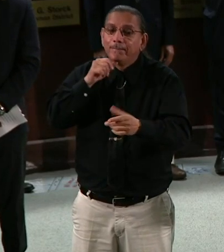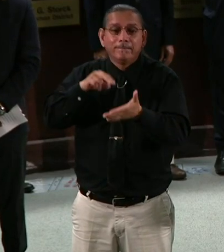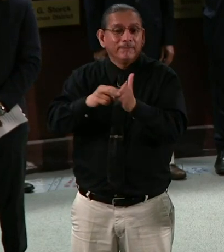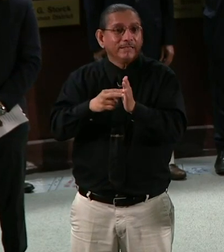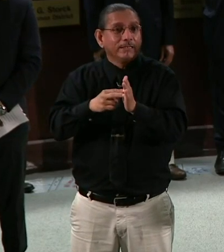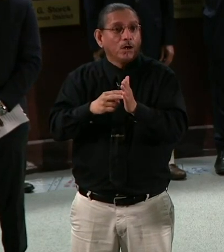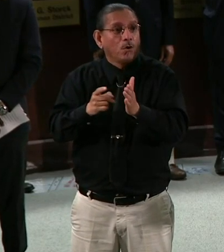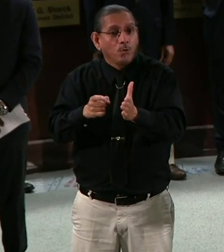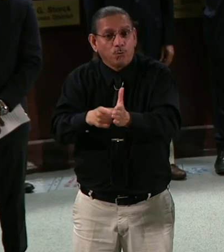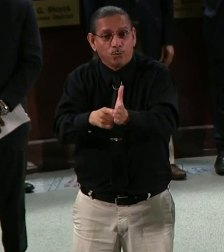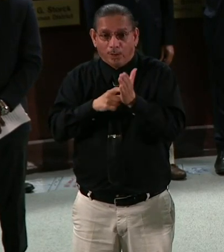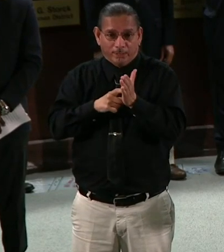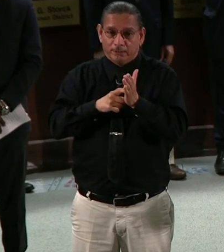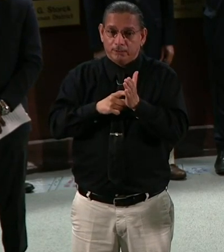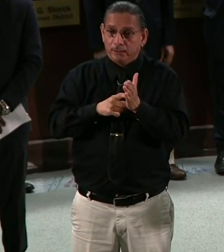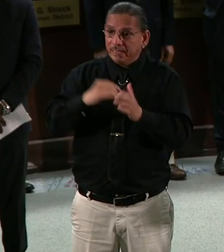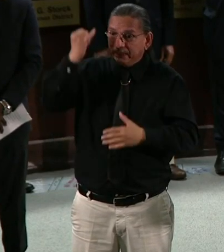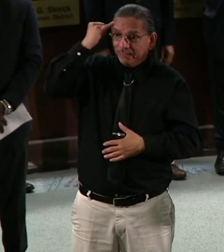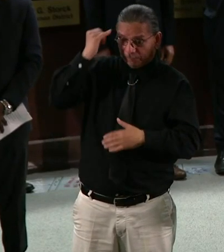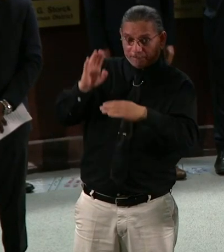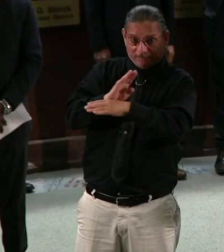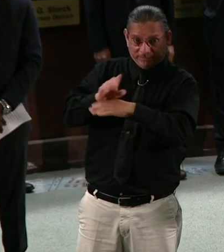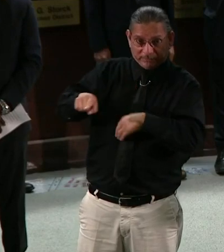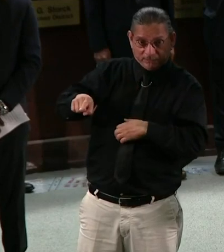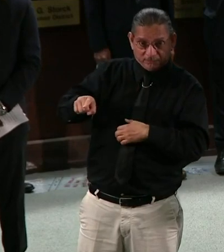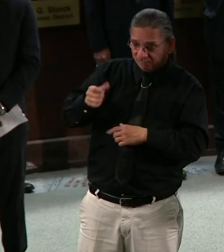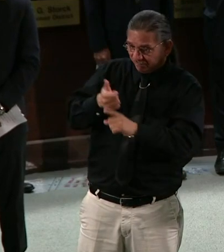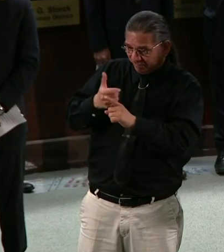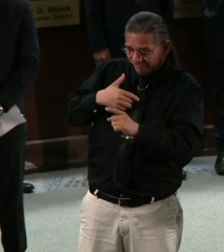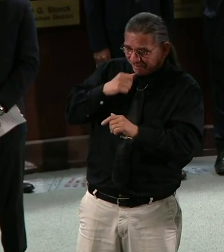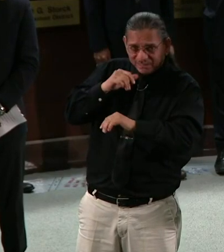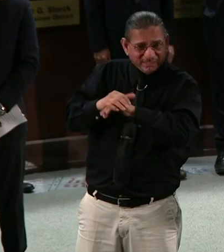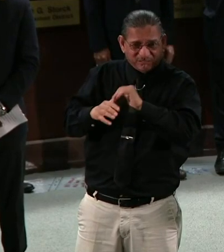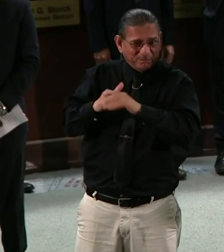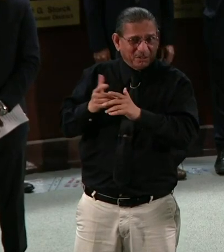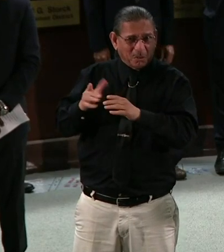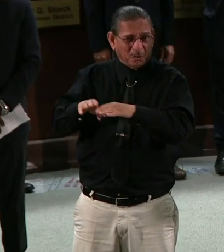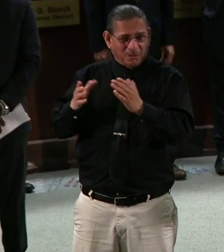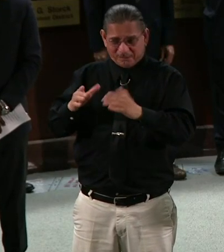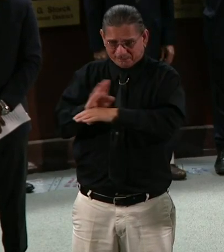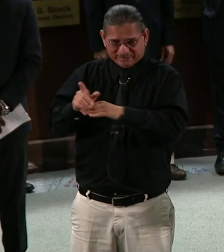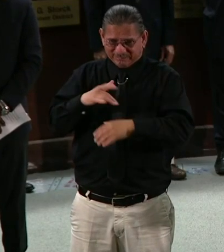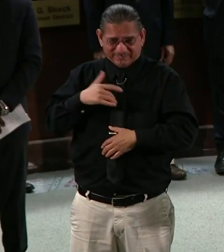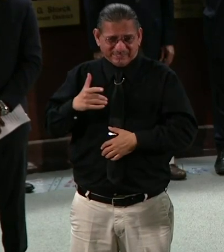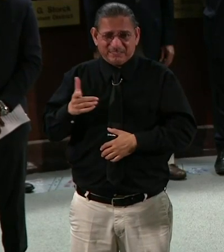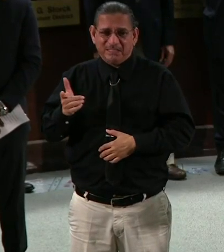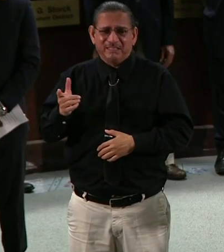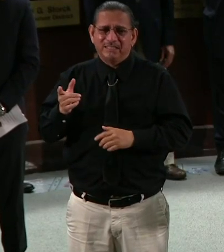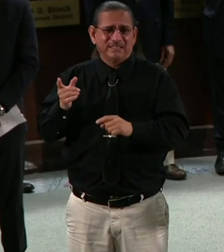ALLOWED DOESN'T MEAN IT'S REQUIRED. IF A BUSINESS DOESN'T